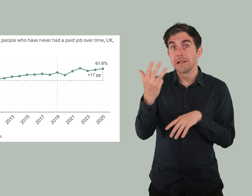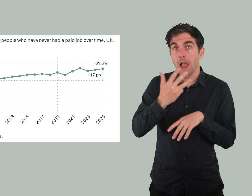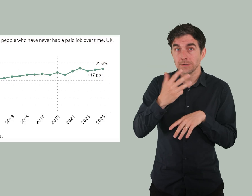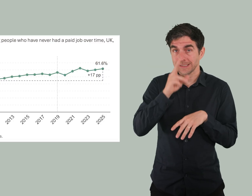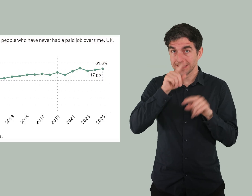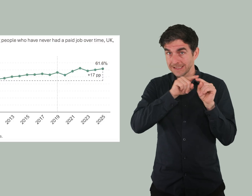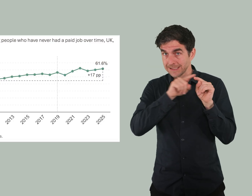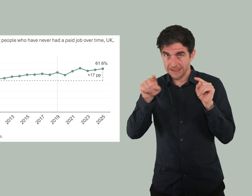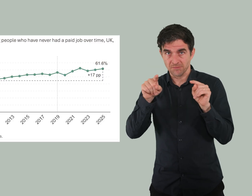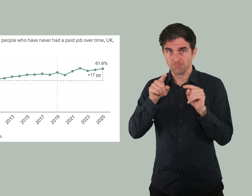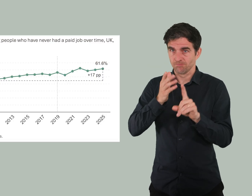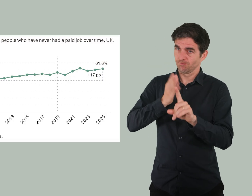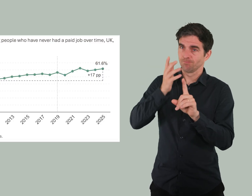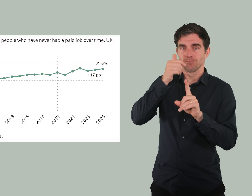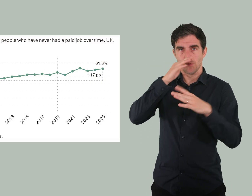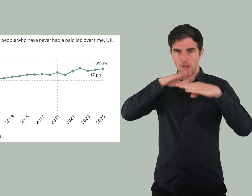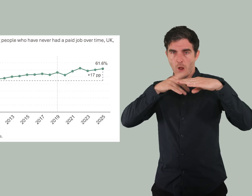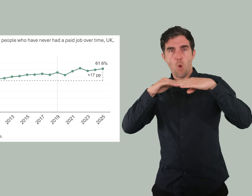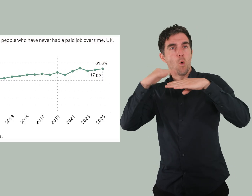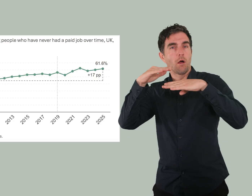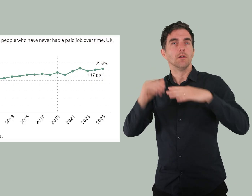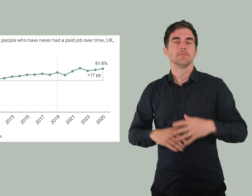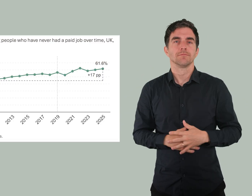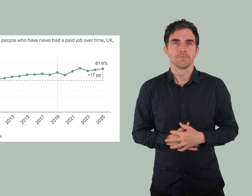A 2019 vertical reference line is shown to mark the break in the series.